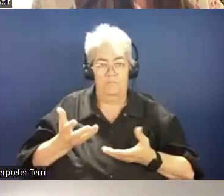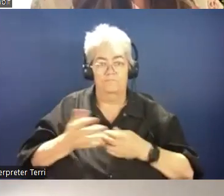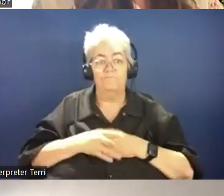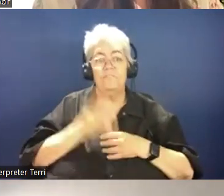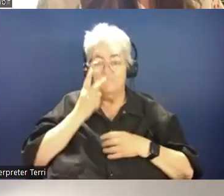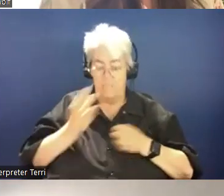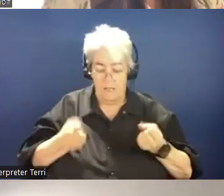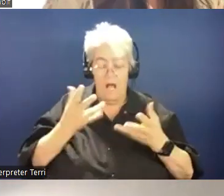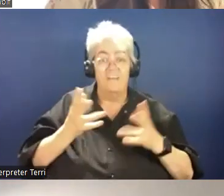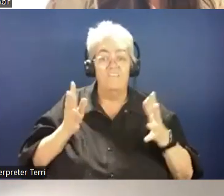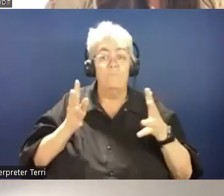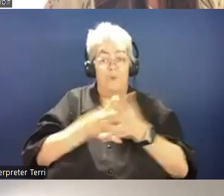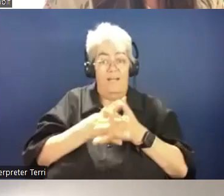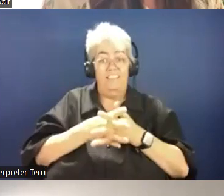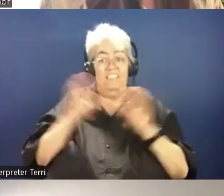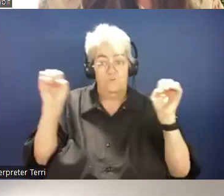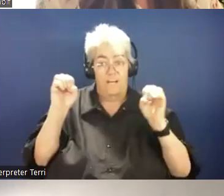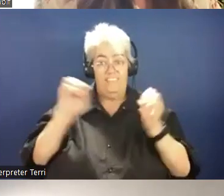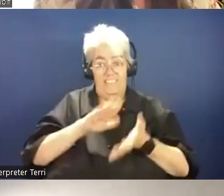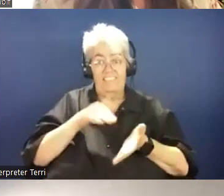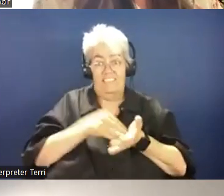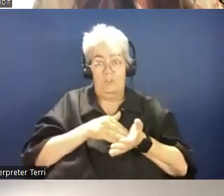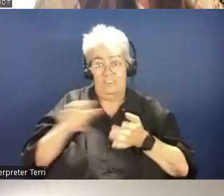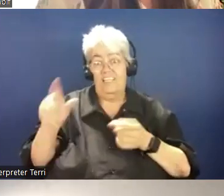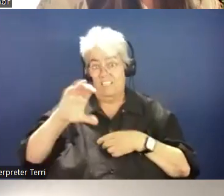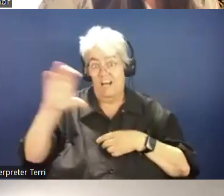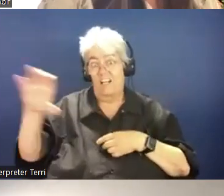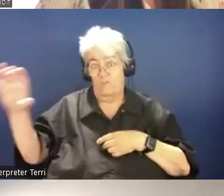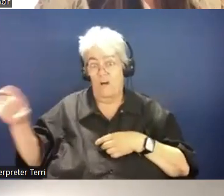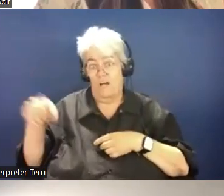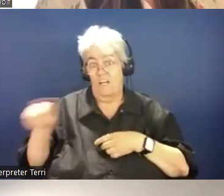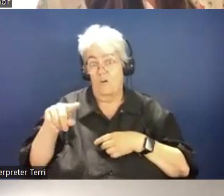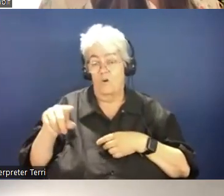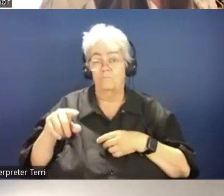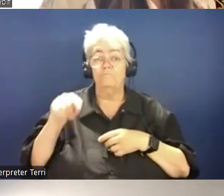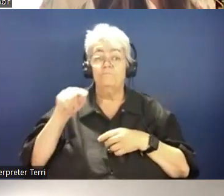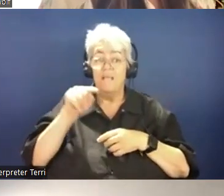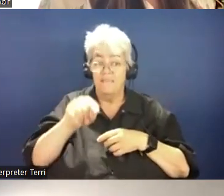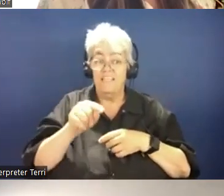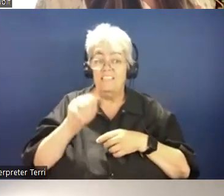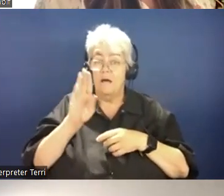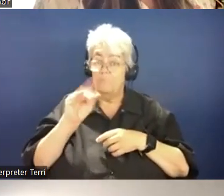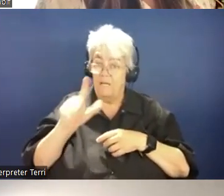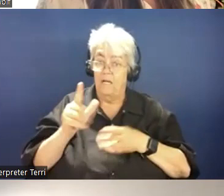the pregnancy crisis centers, unfortunately, in Colorado. And this bill created a way to